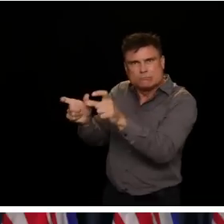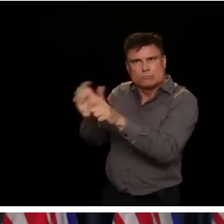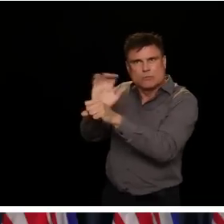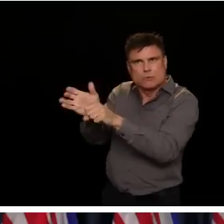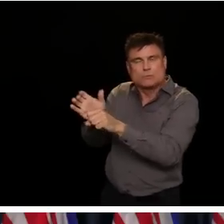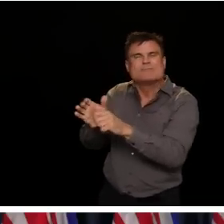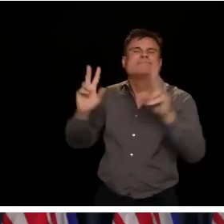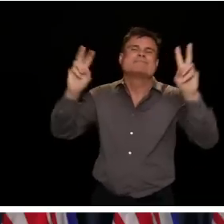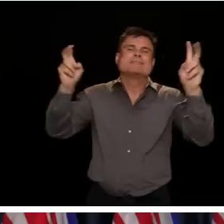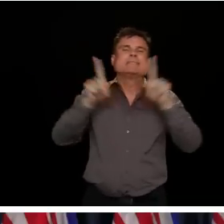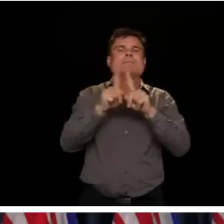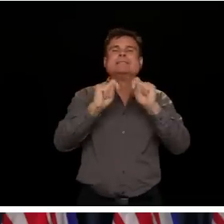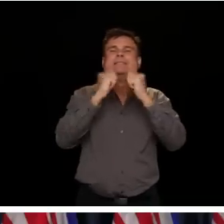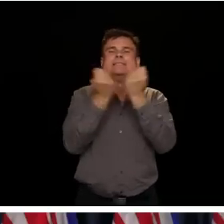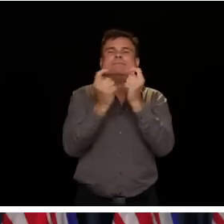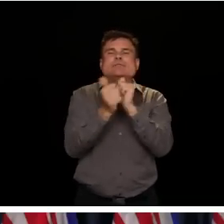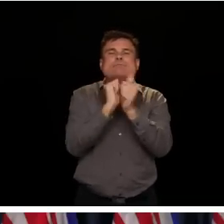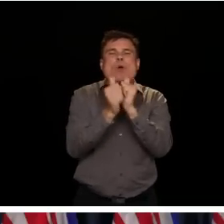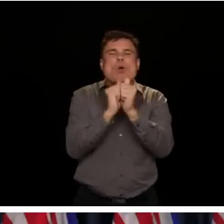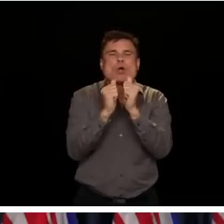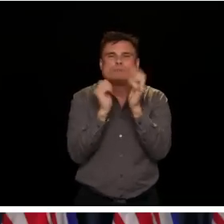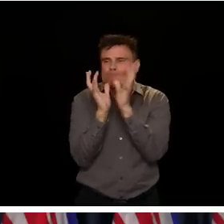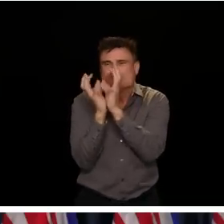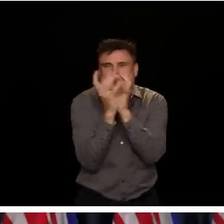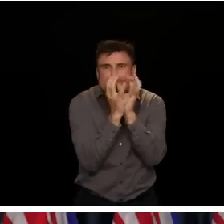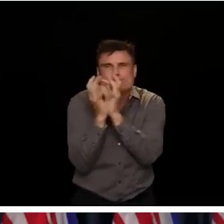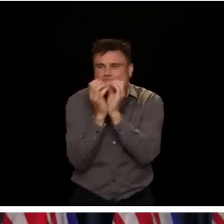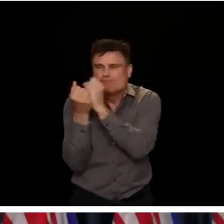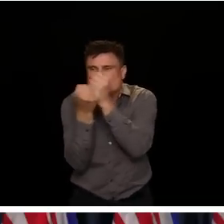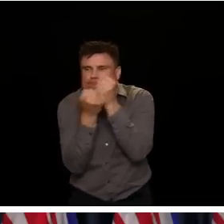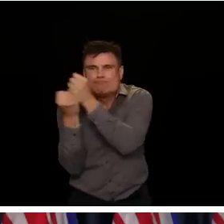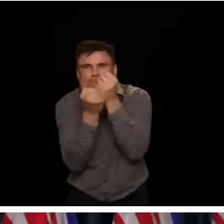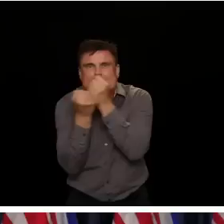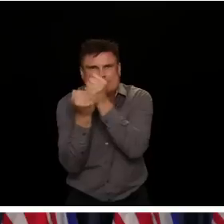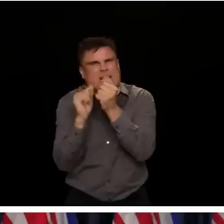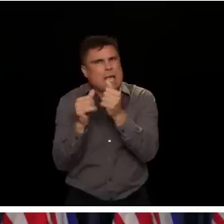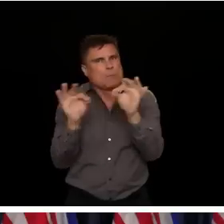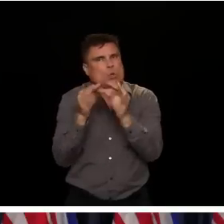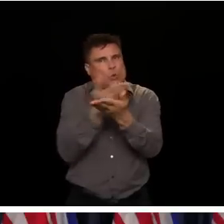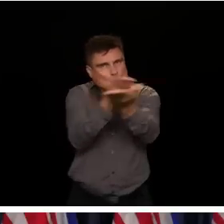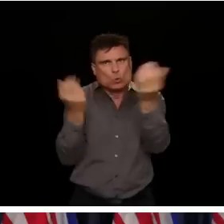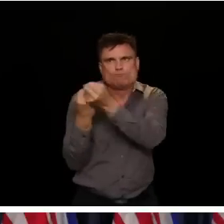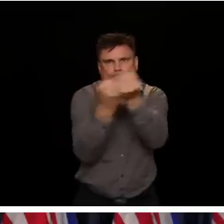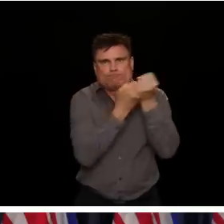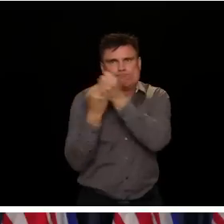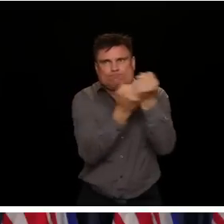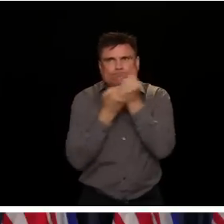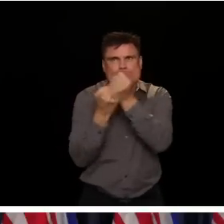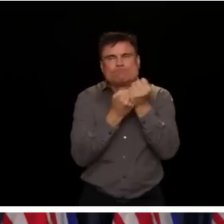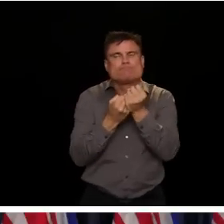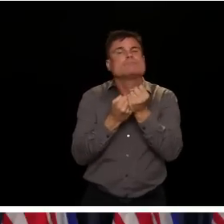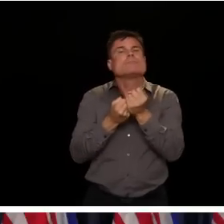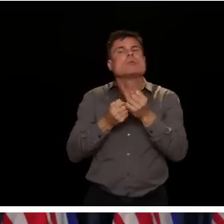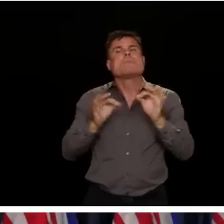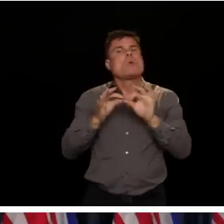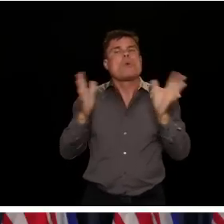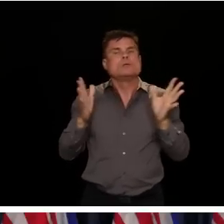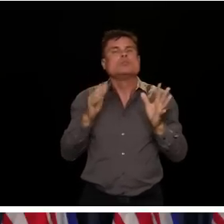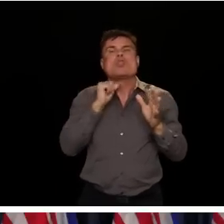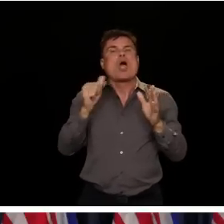that we have close contacts over time with. This gives public health public health teams